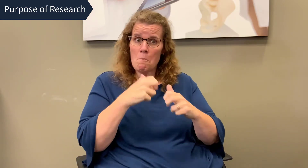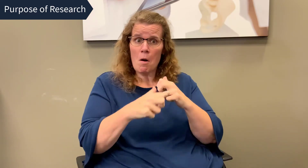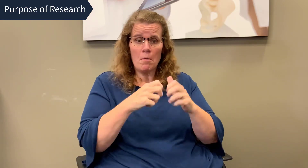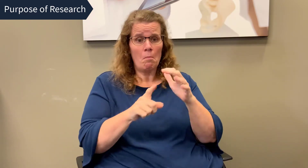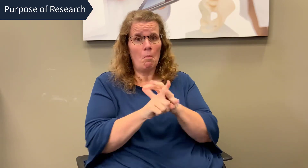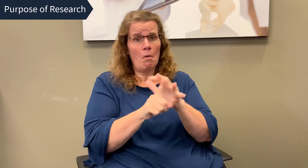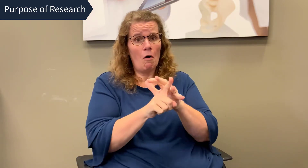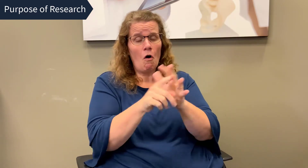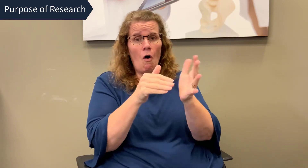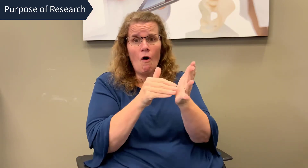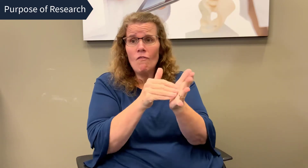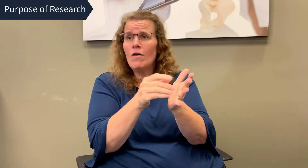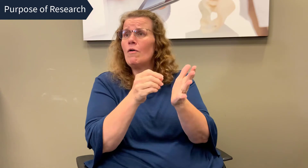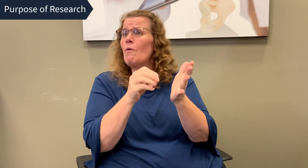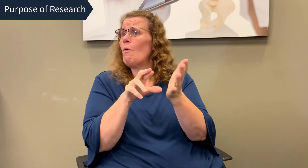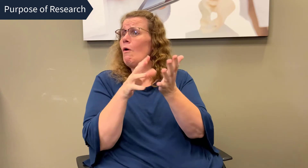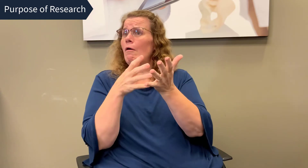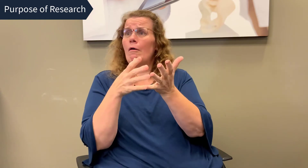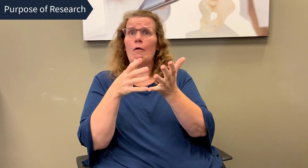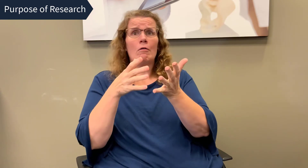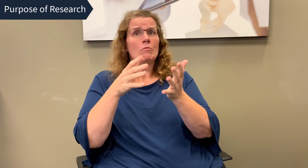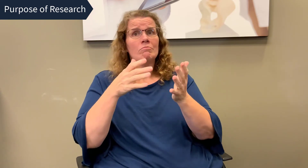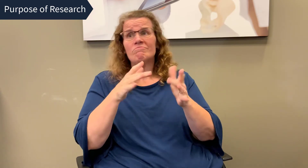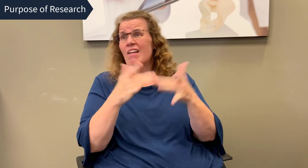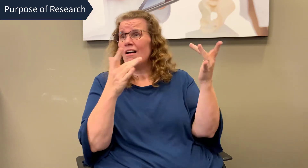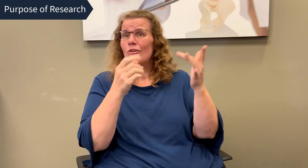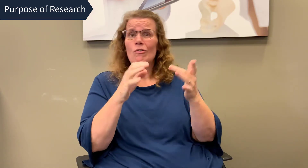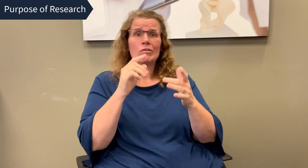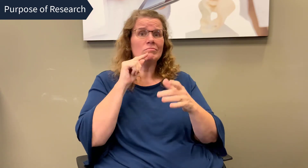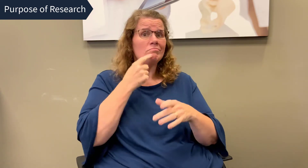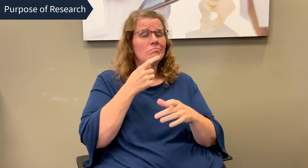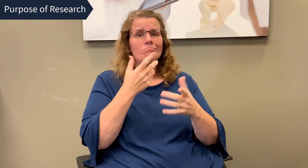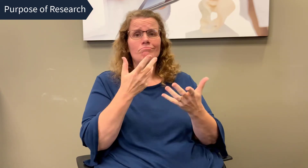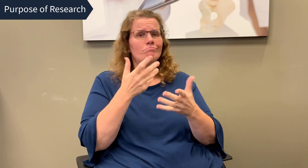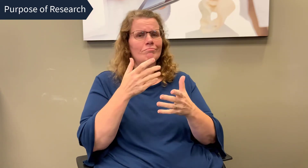we leveraged as a research partnership and allowed us to document the incidence